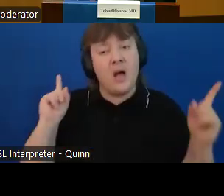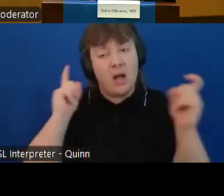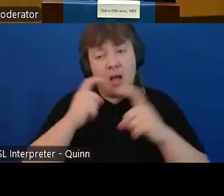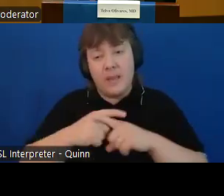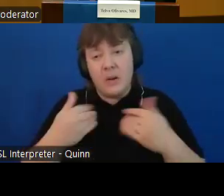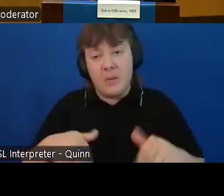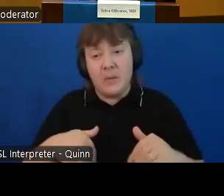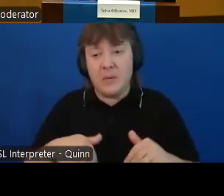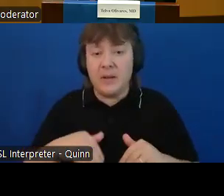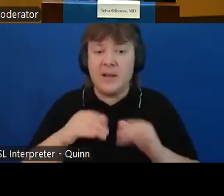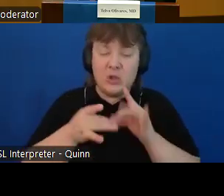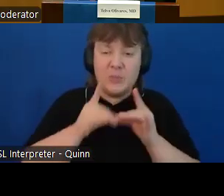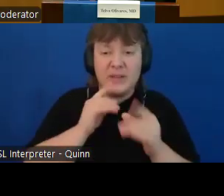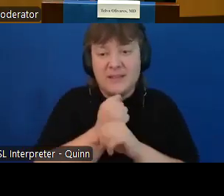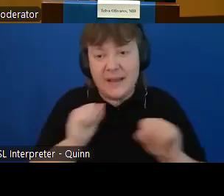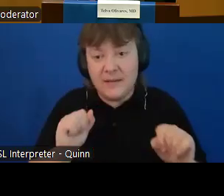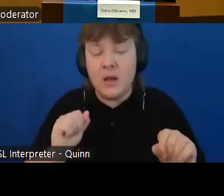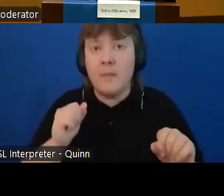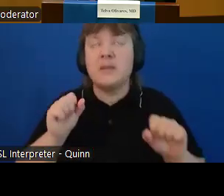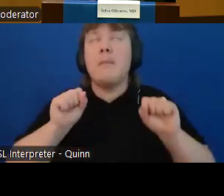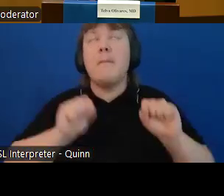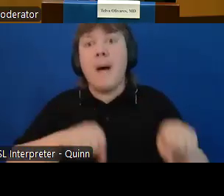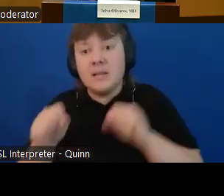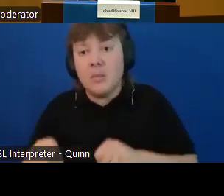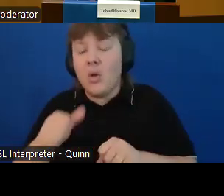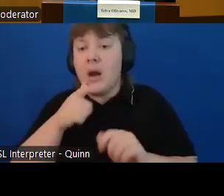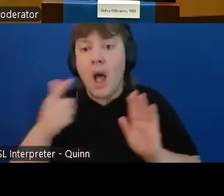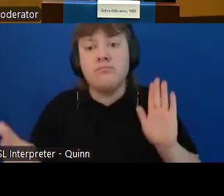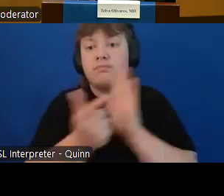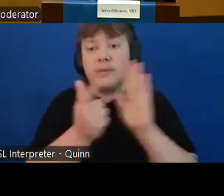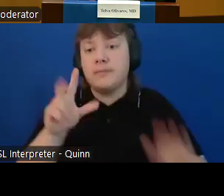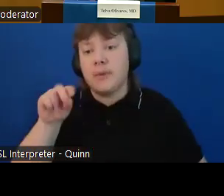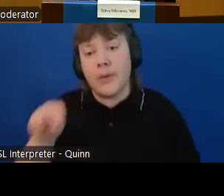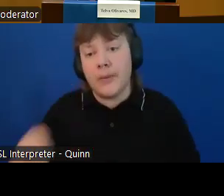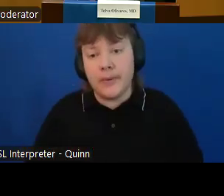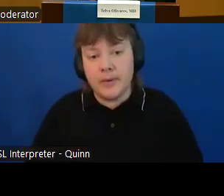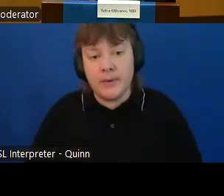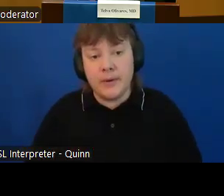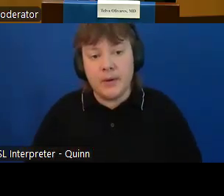and in terms of safety, but it's possible. It's not prohibited. And then each department,